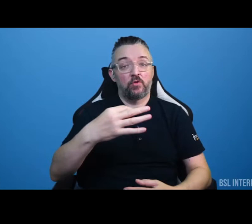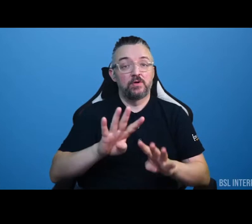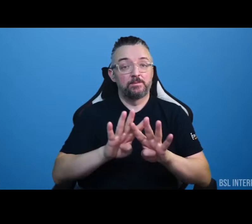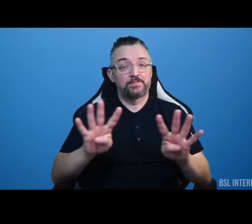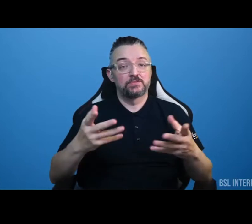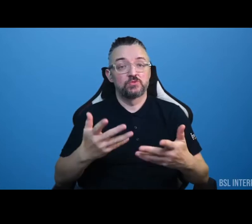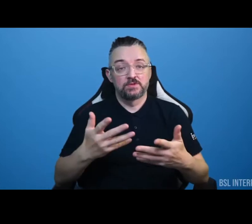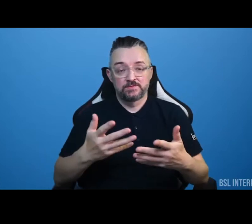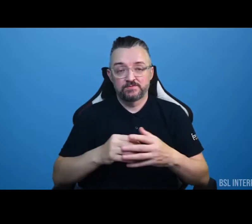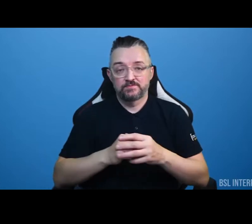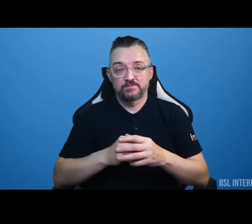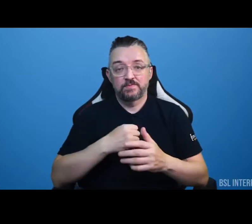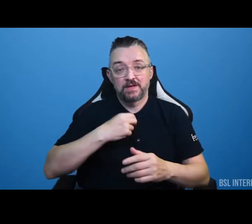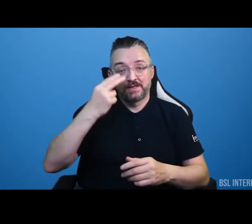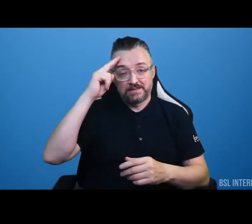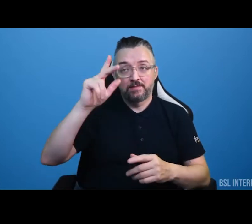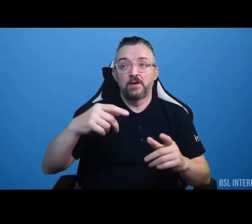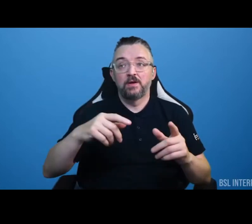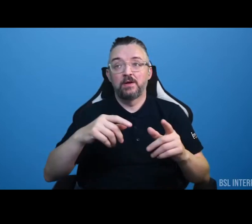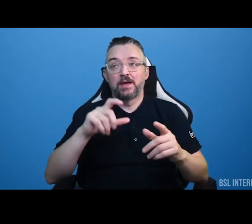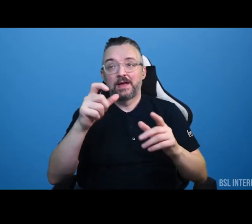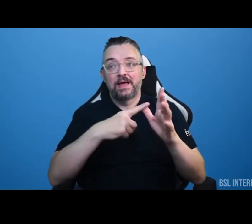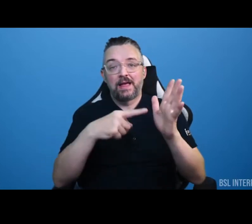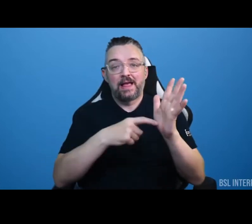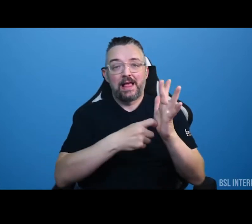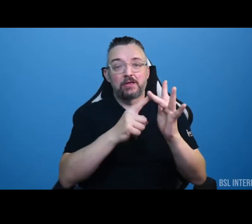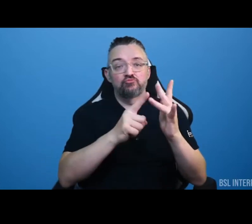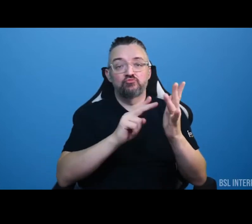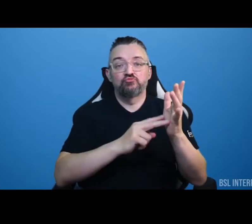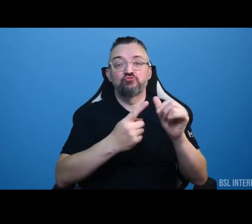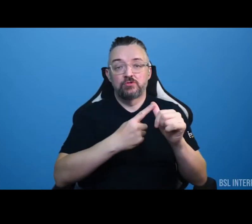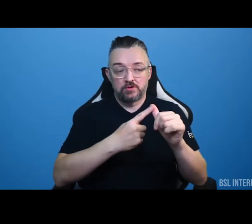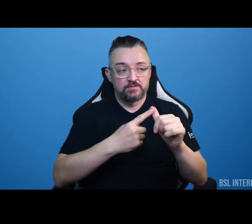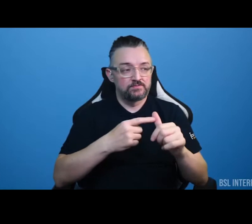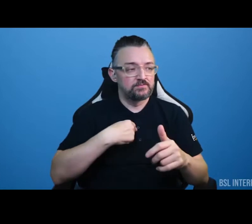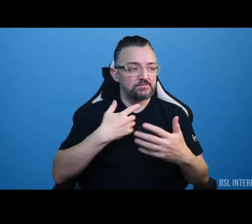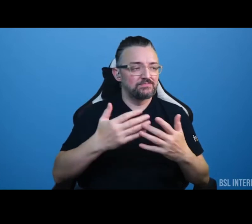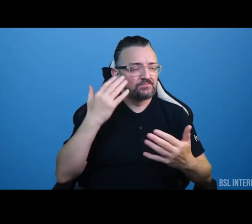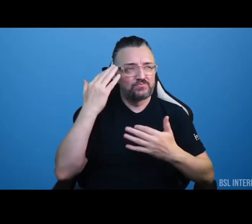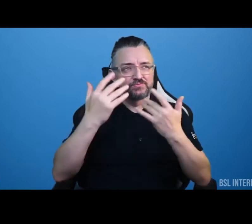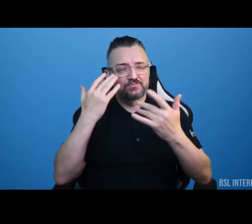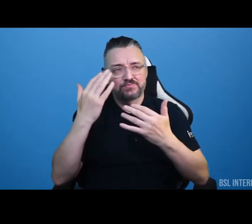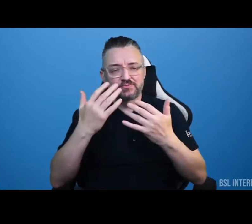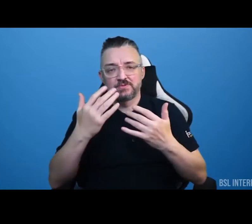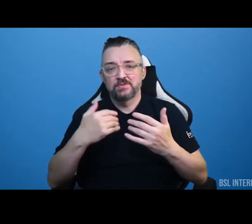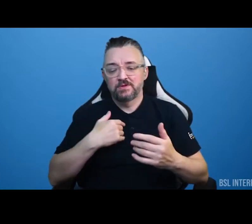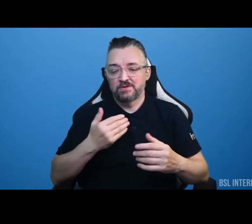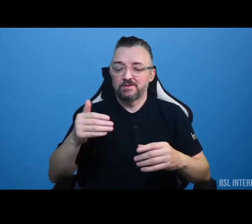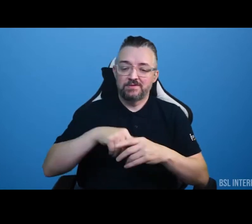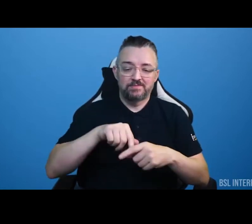So my name is Catriona, and there's a couple of things I'm thinking about when I'm coming to this conversation.